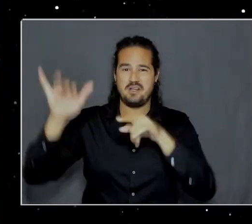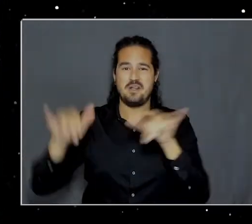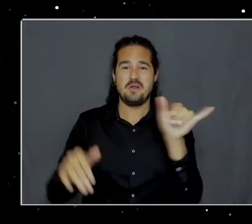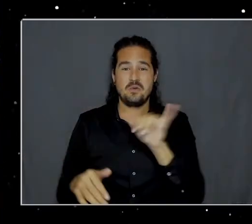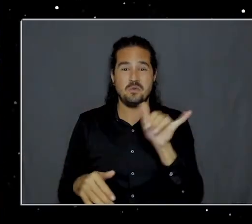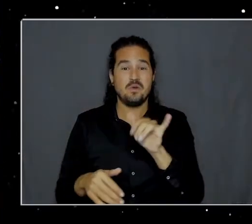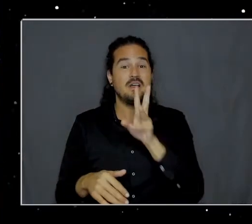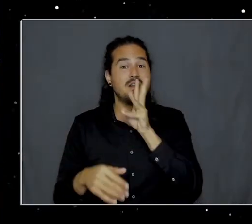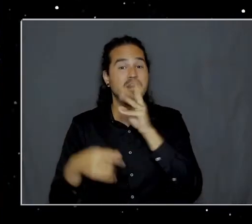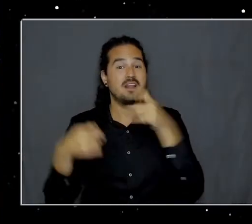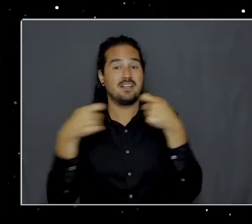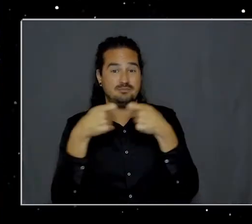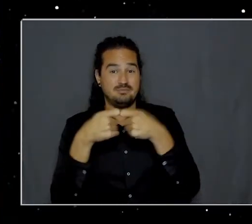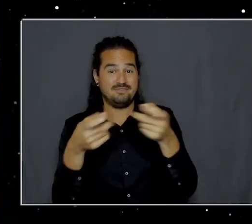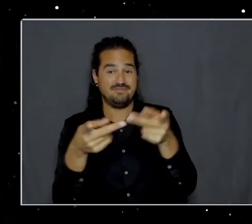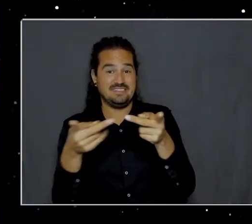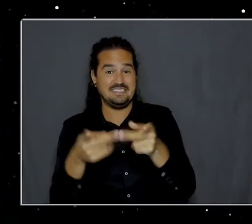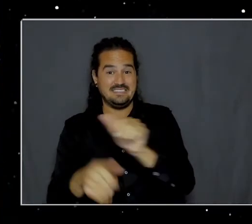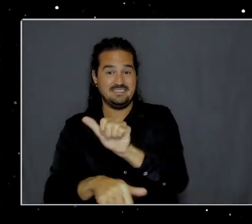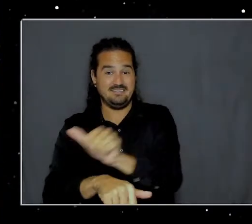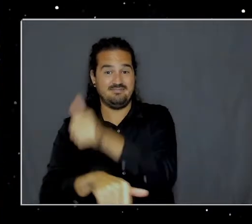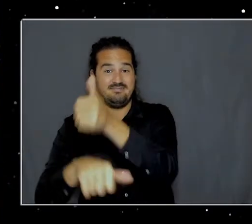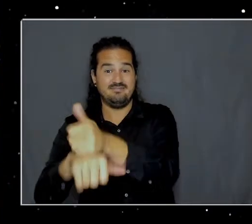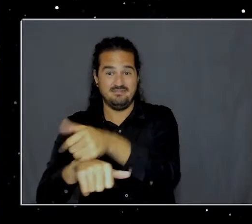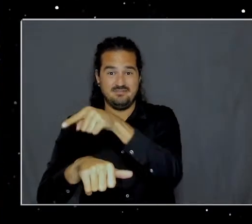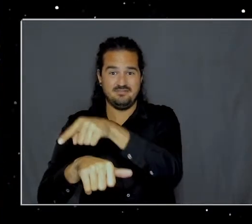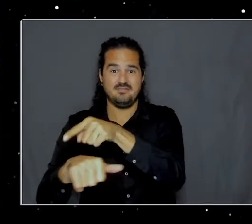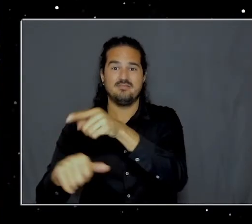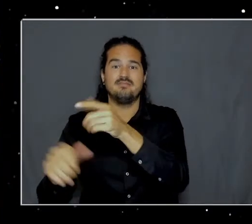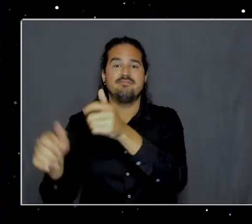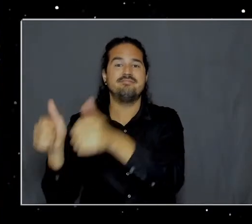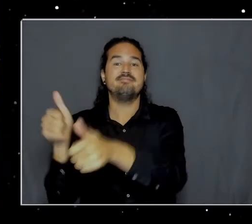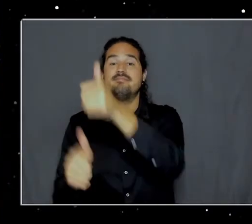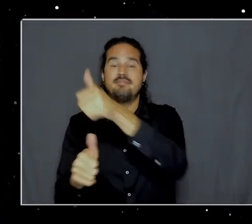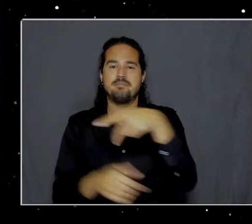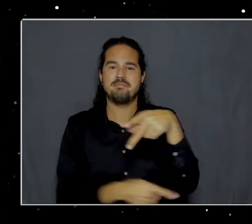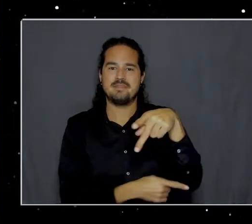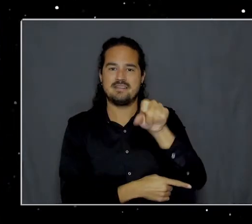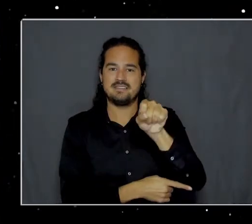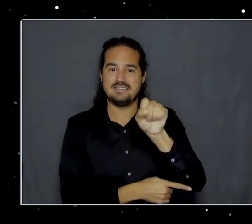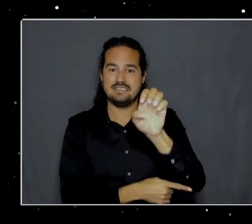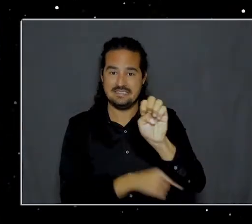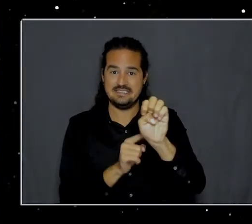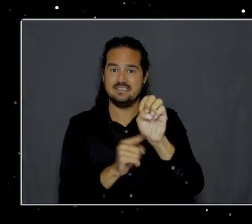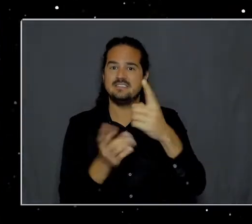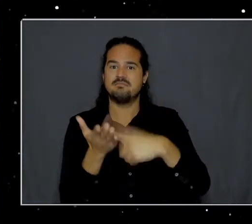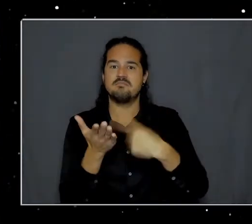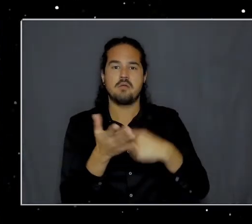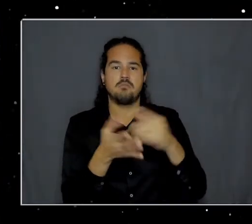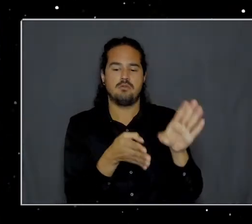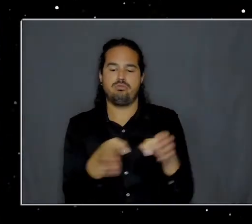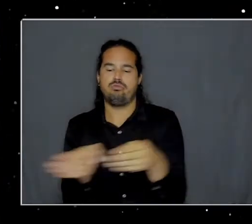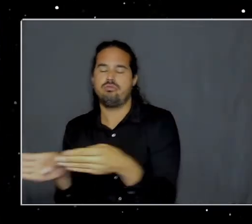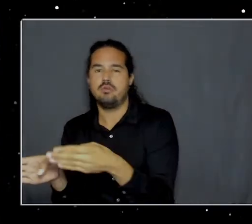HYDROELECTRIC FACILITY THAT SITS ATOP THE FALLS RUN BY PSE, THAT AT TIMES REDUCES THE FLOW OF